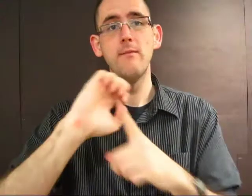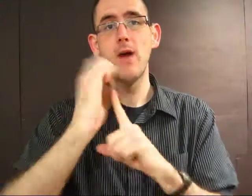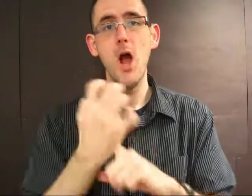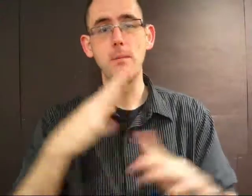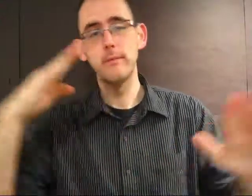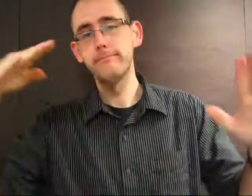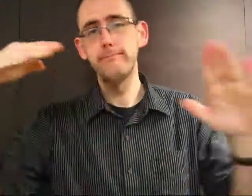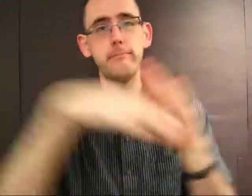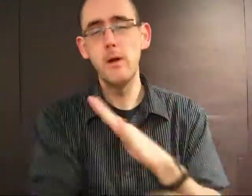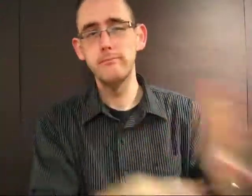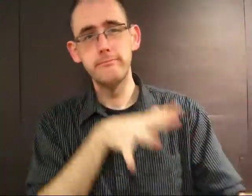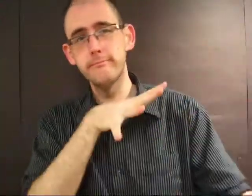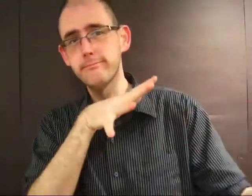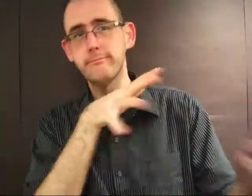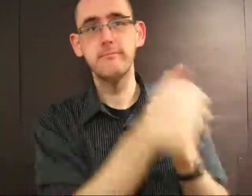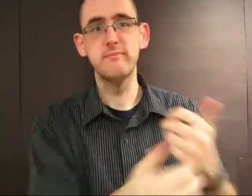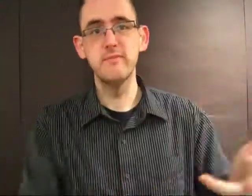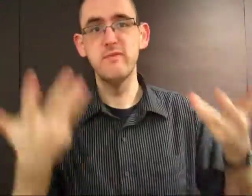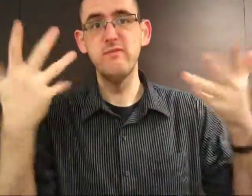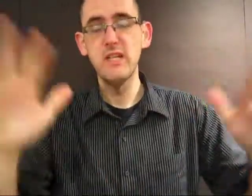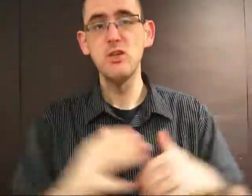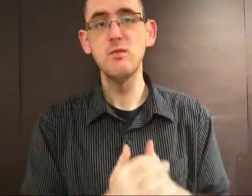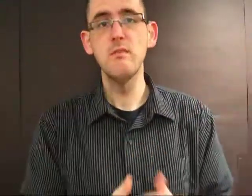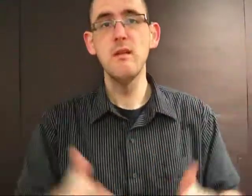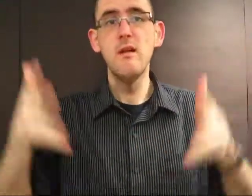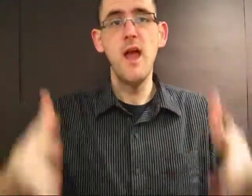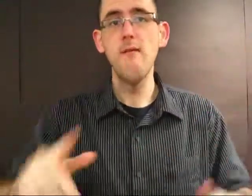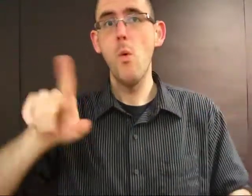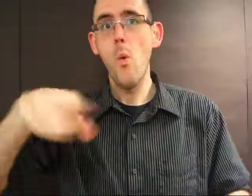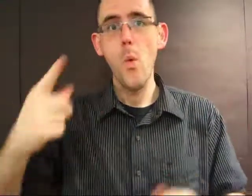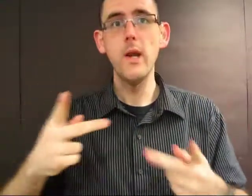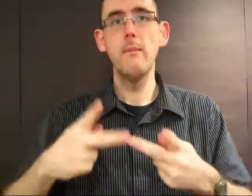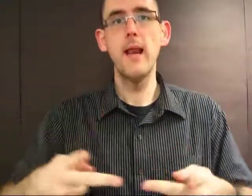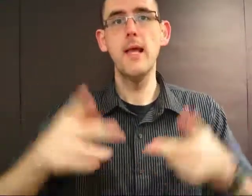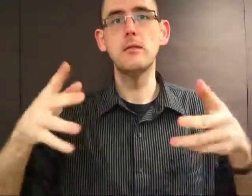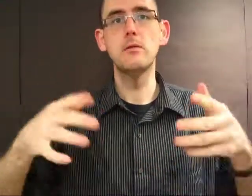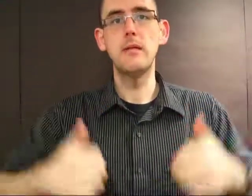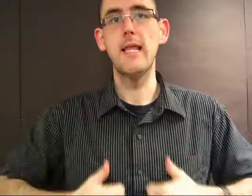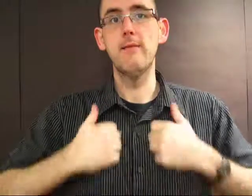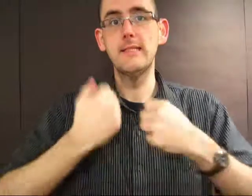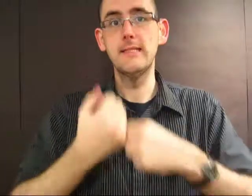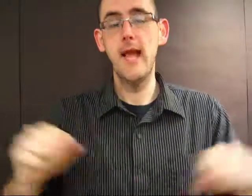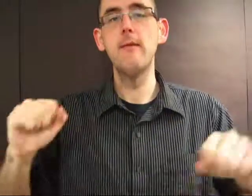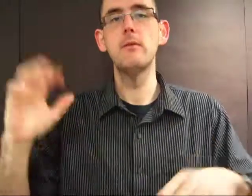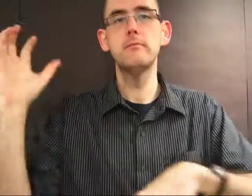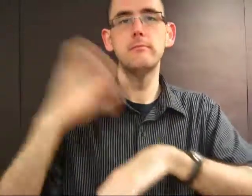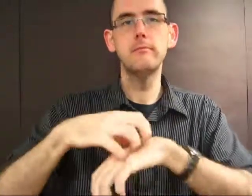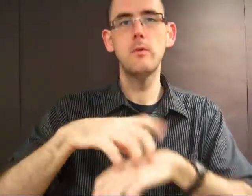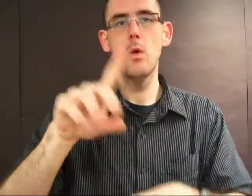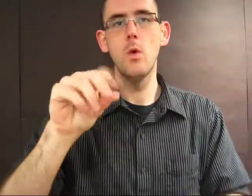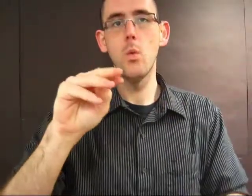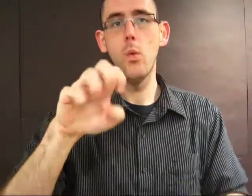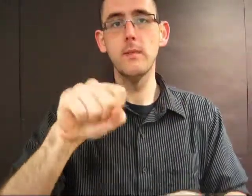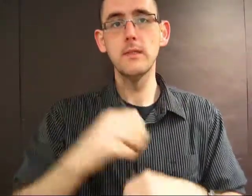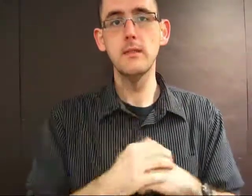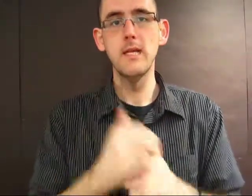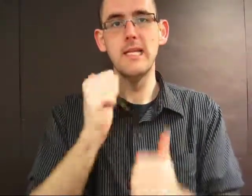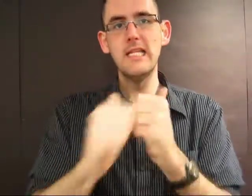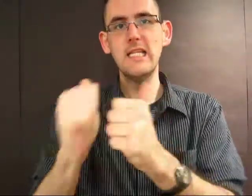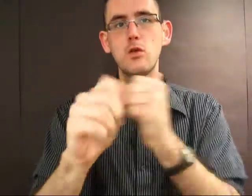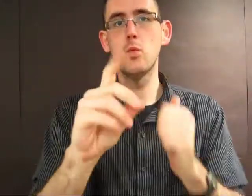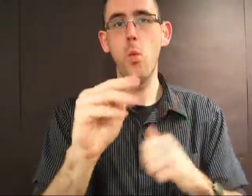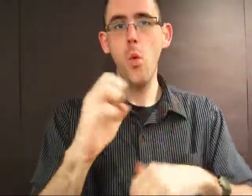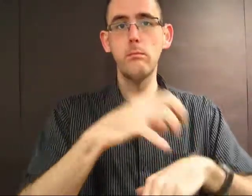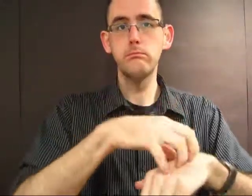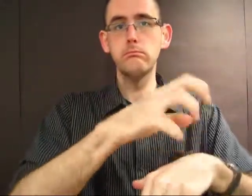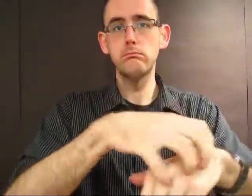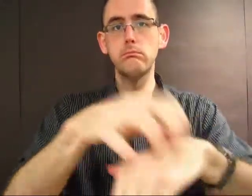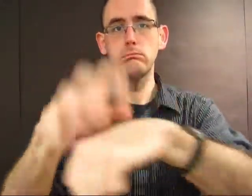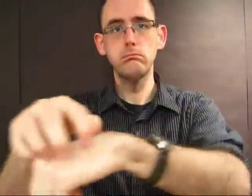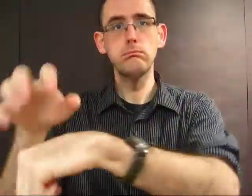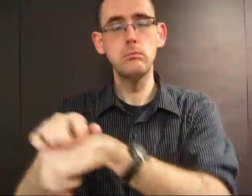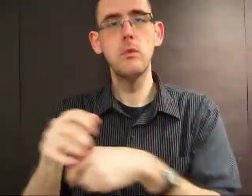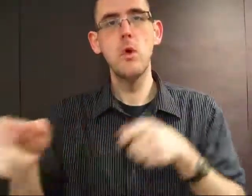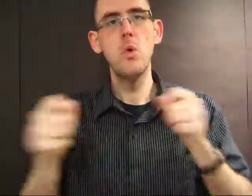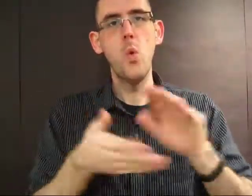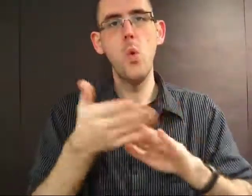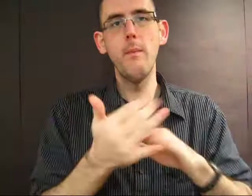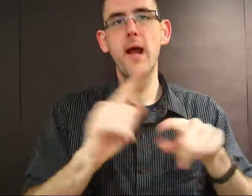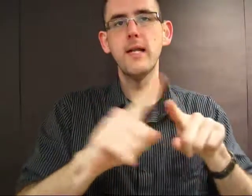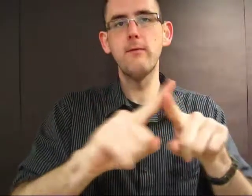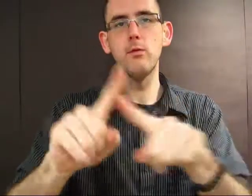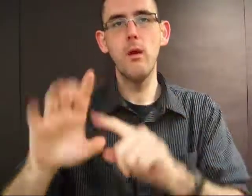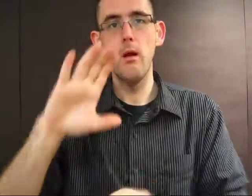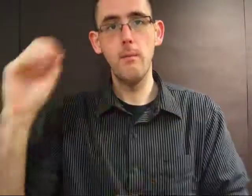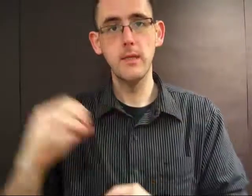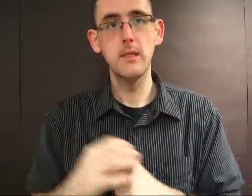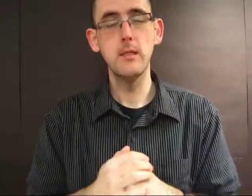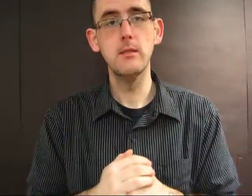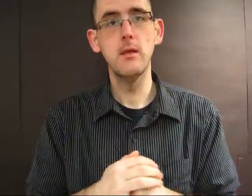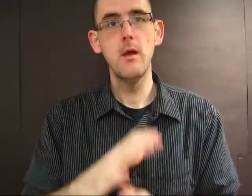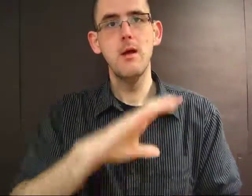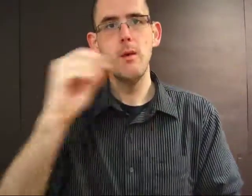Environmental degradation is so advanced that the only safe places left to live are in domes, which are each run by companies.